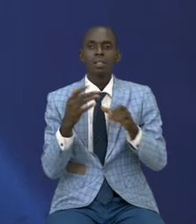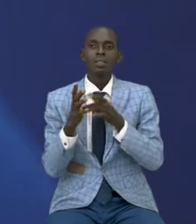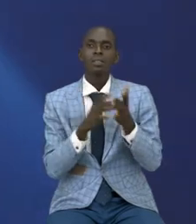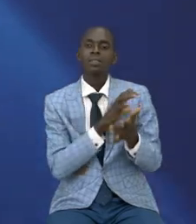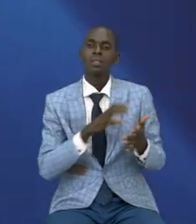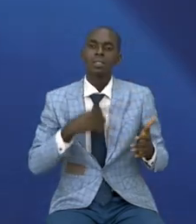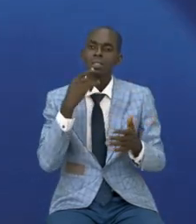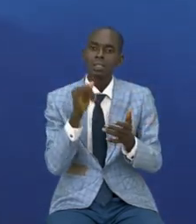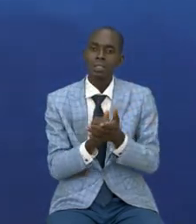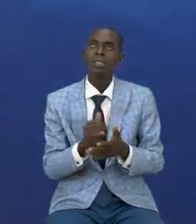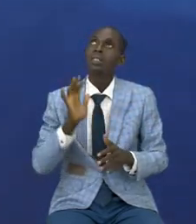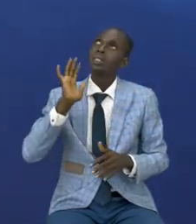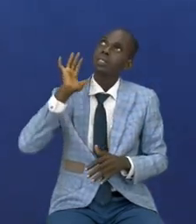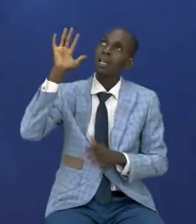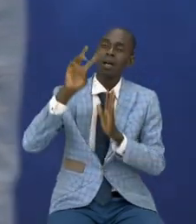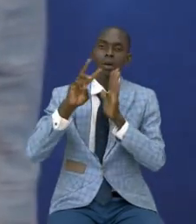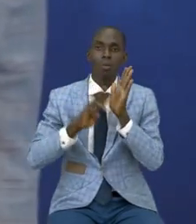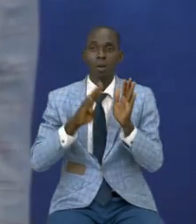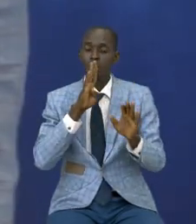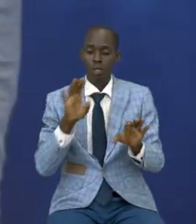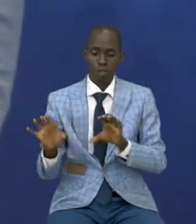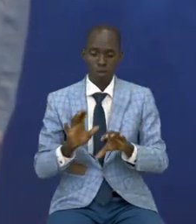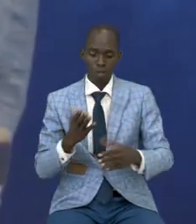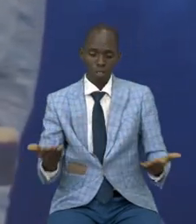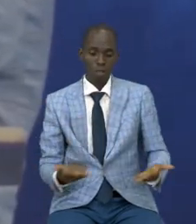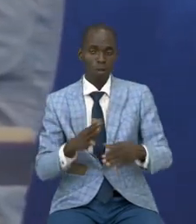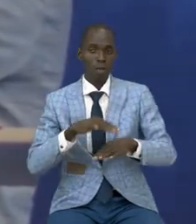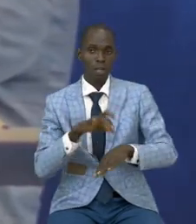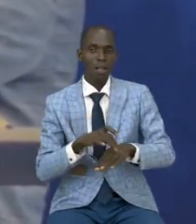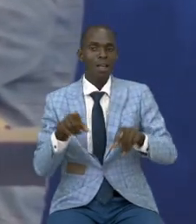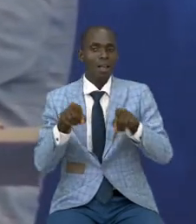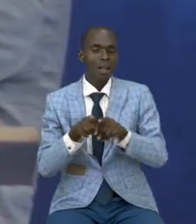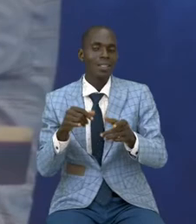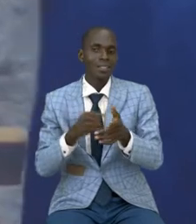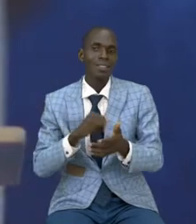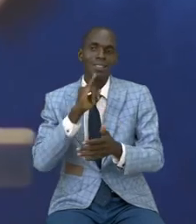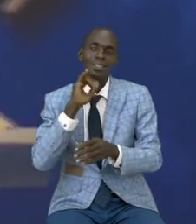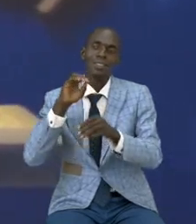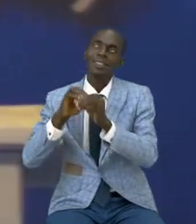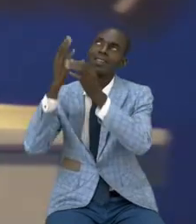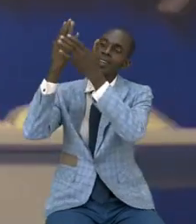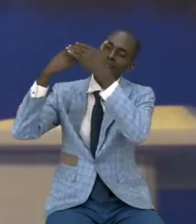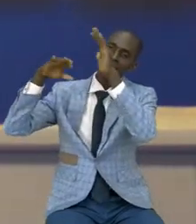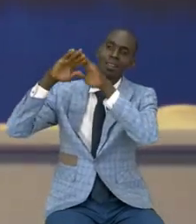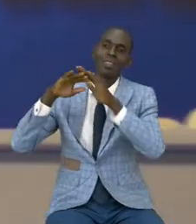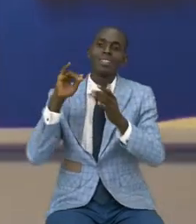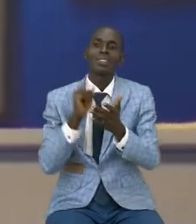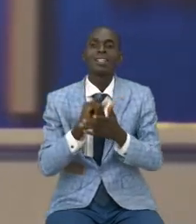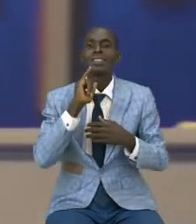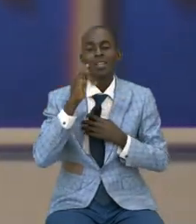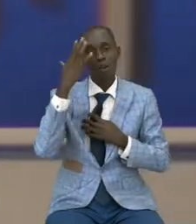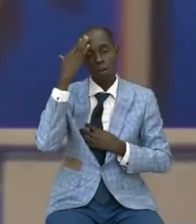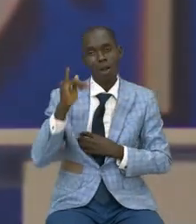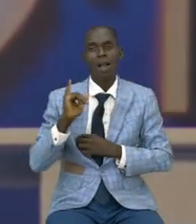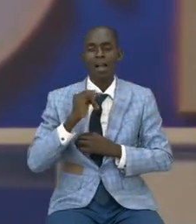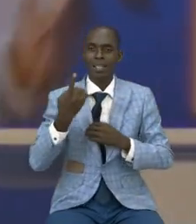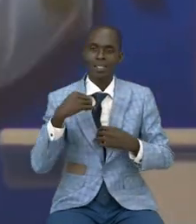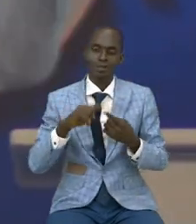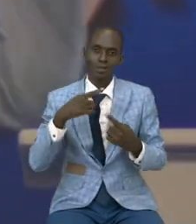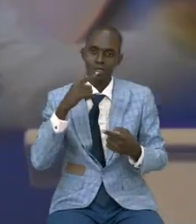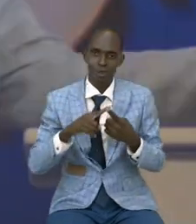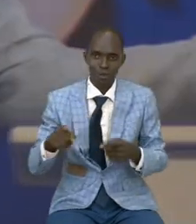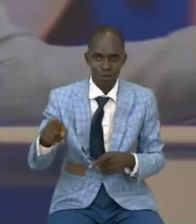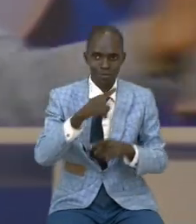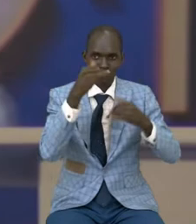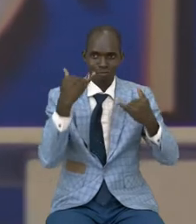that will be done here on earth as it is in heaven that's why i came to tell you today that